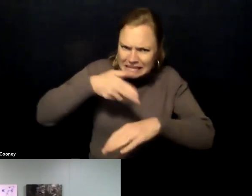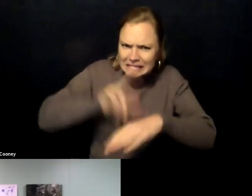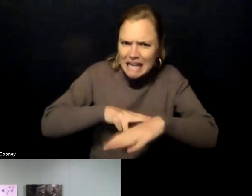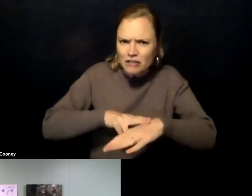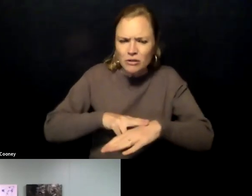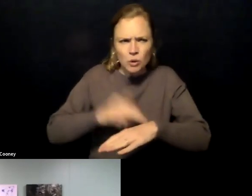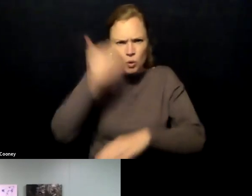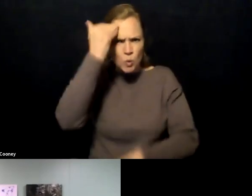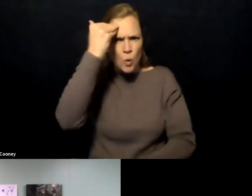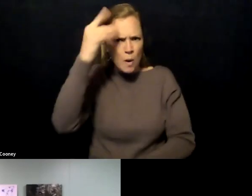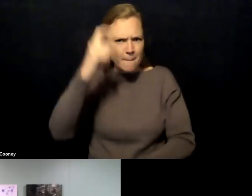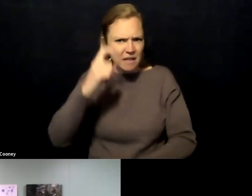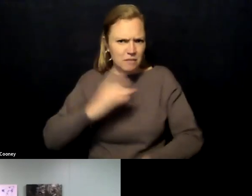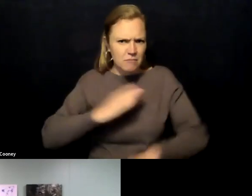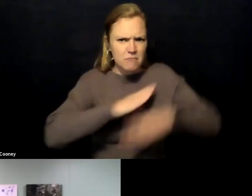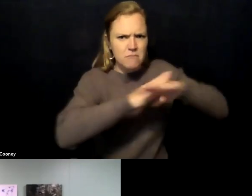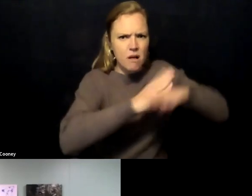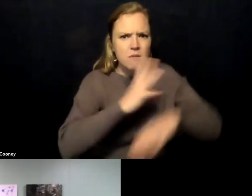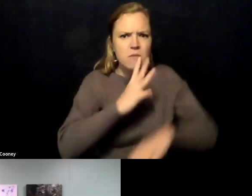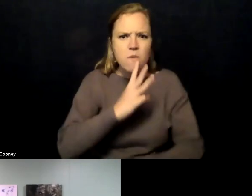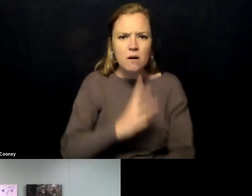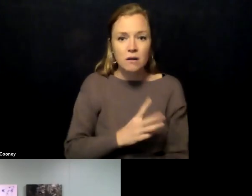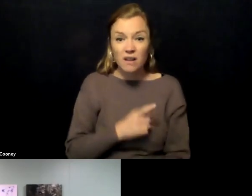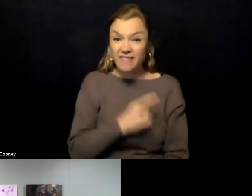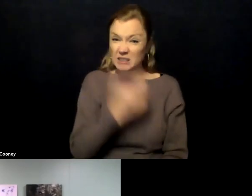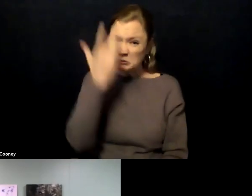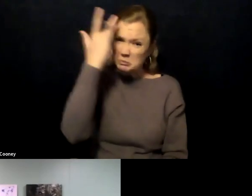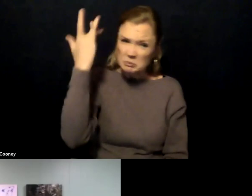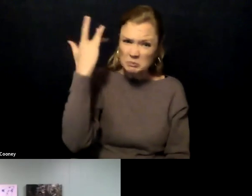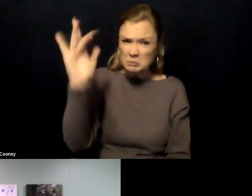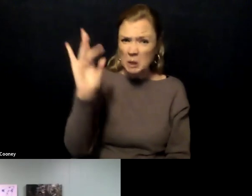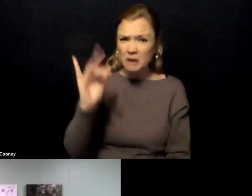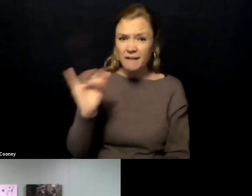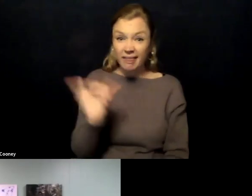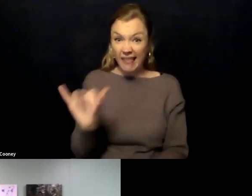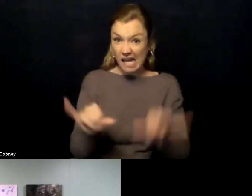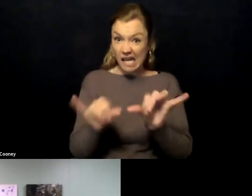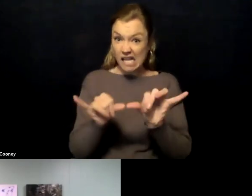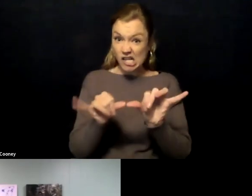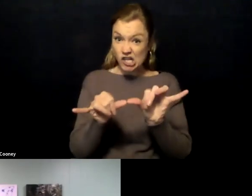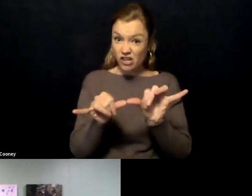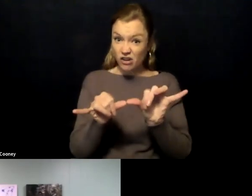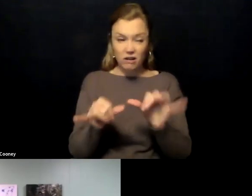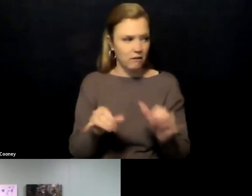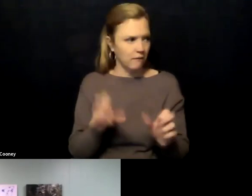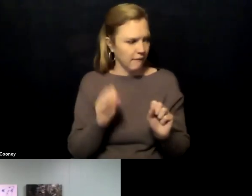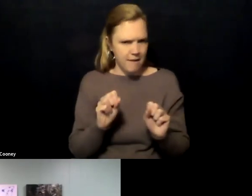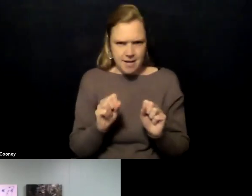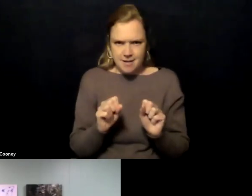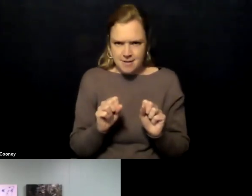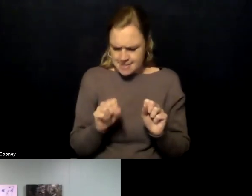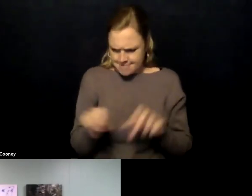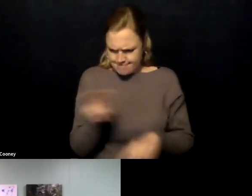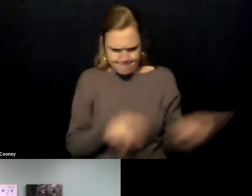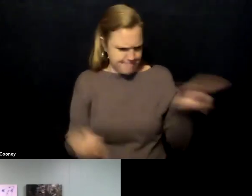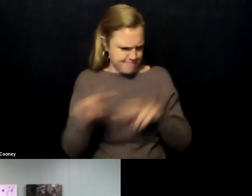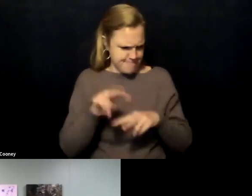amazing, they call them nature's engineers and the way that they can affect their own environments